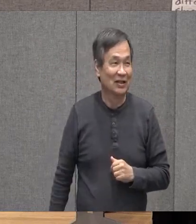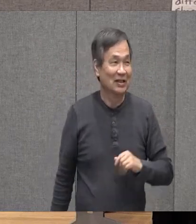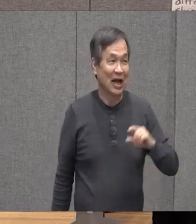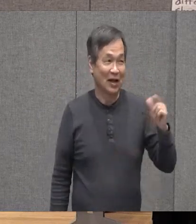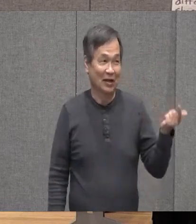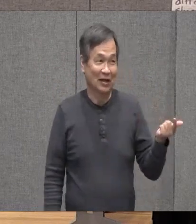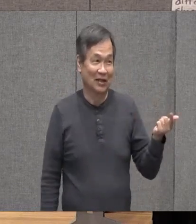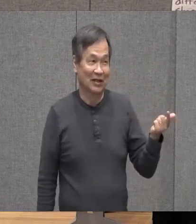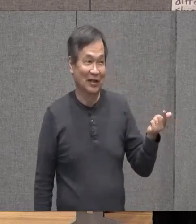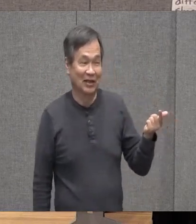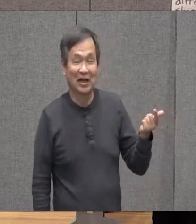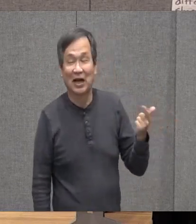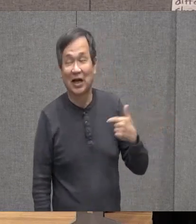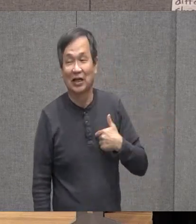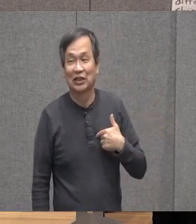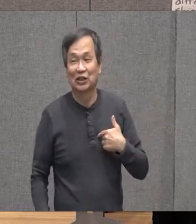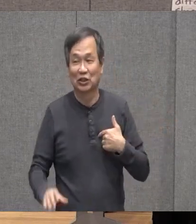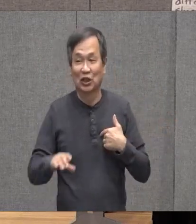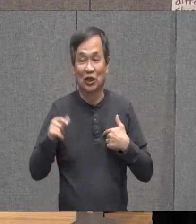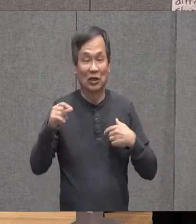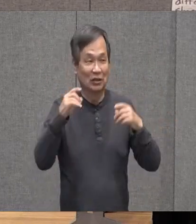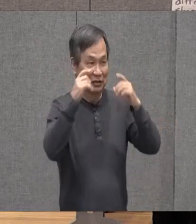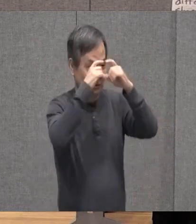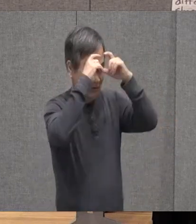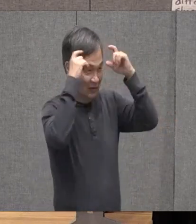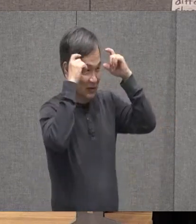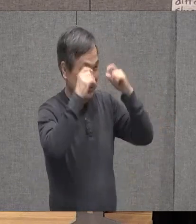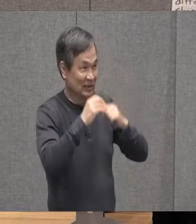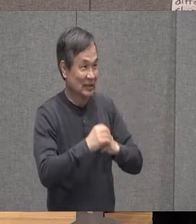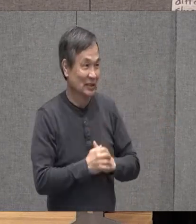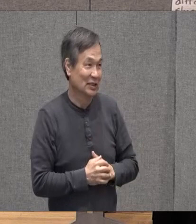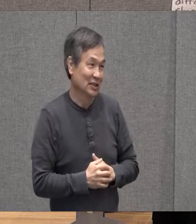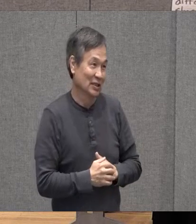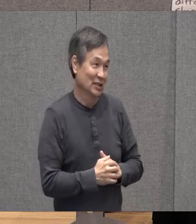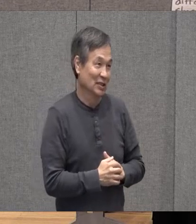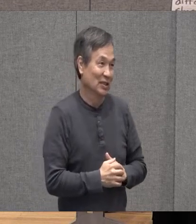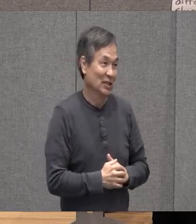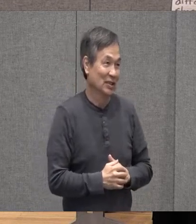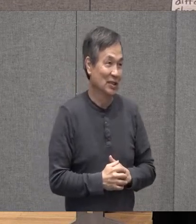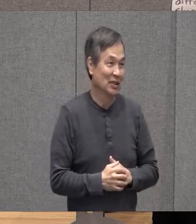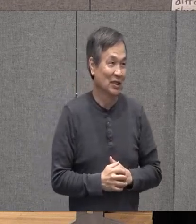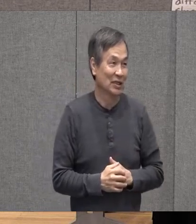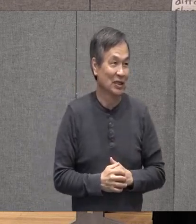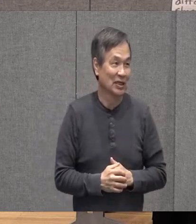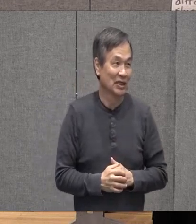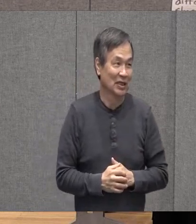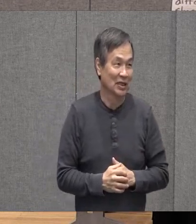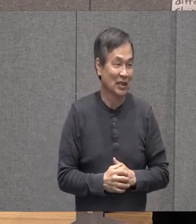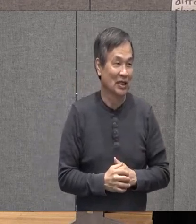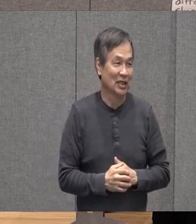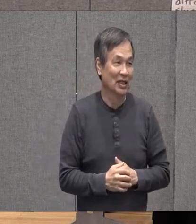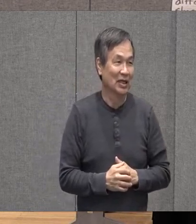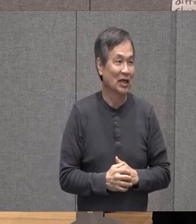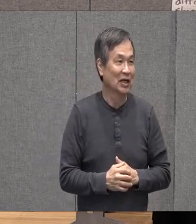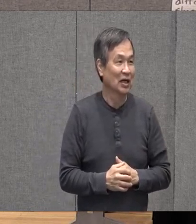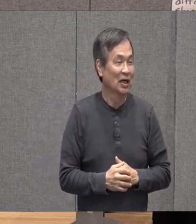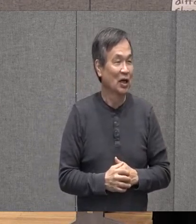and I'm gonna have to describe these words. I'll have to look really quick to see what those might be. Tell me if they're upside down.